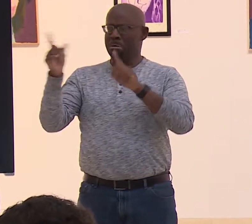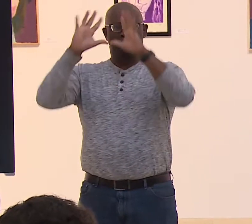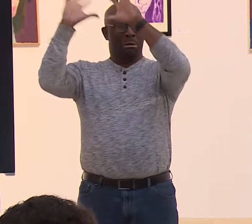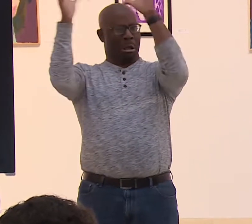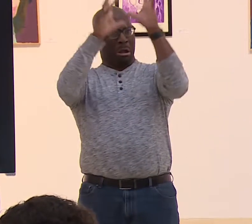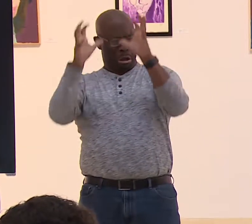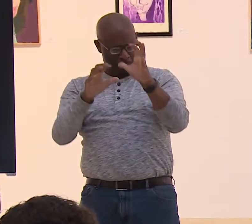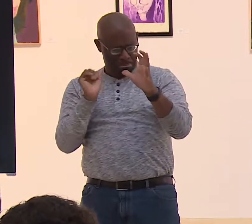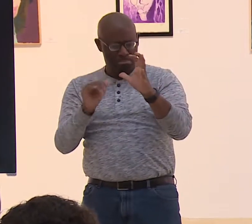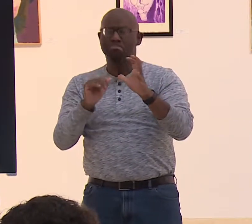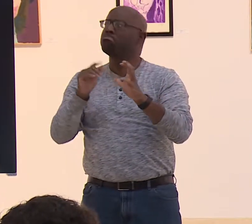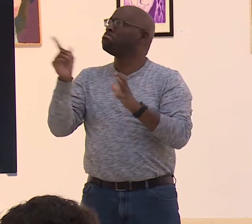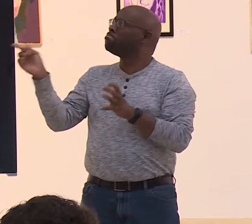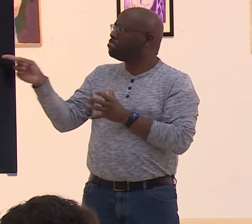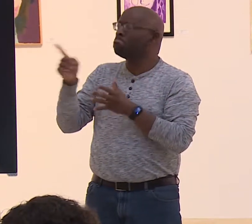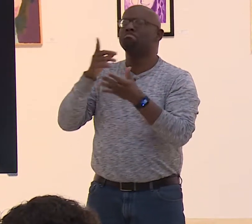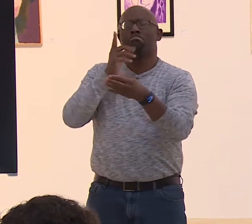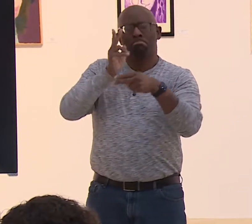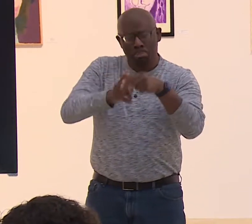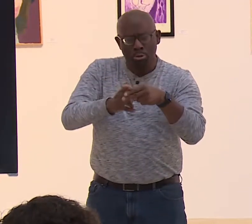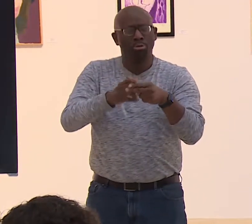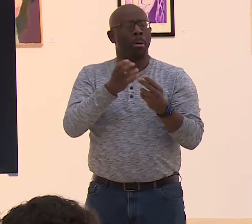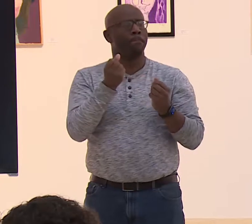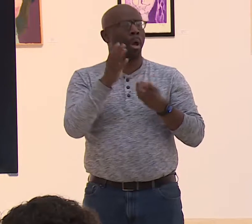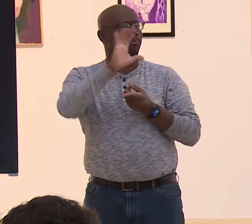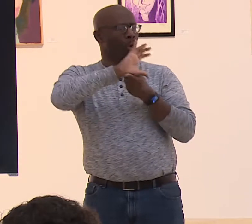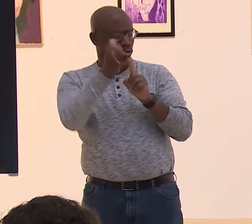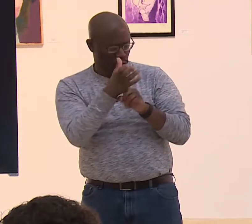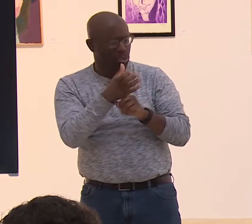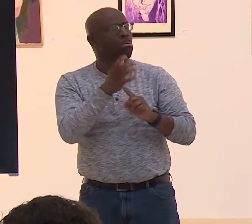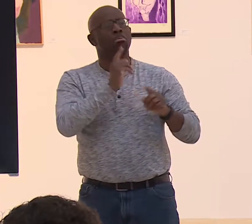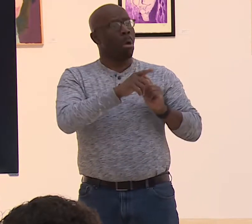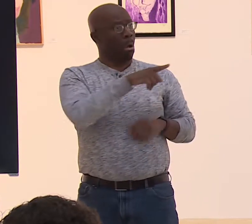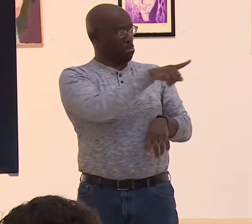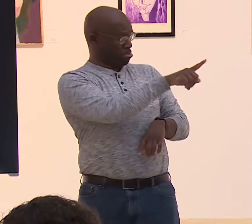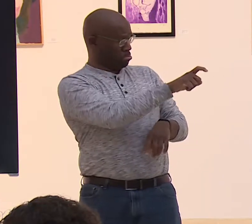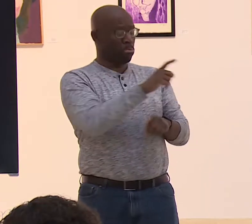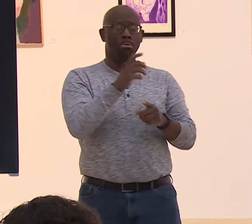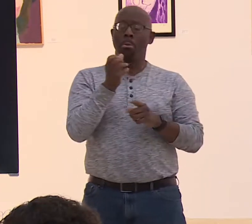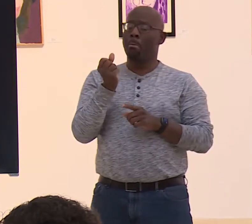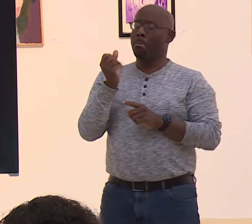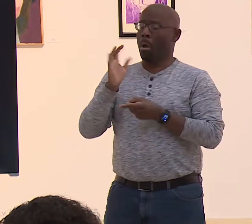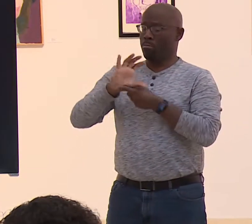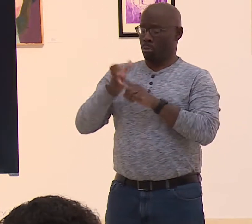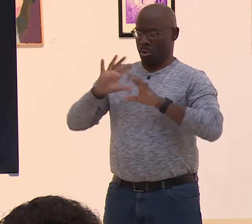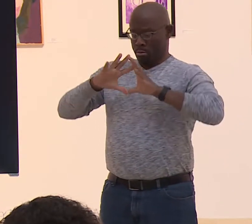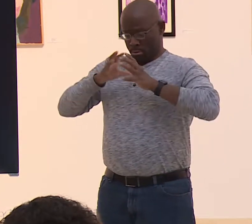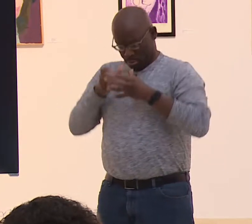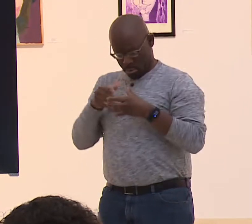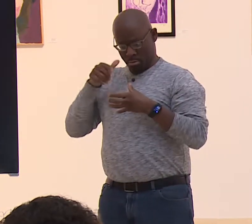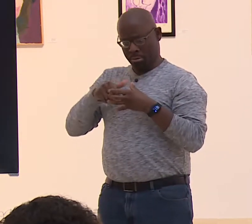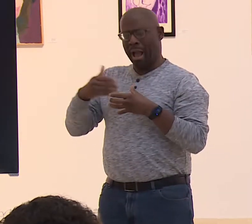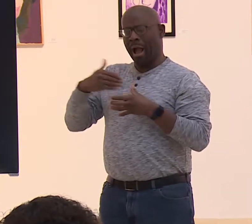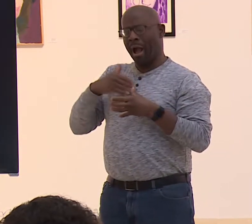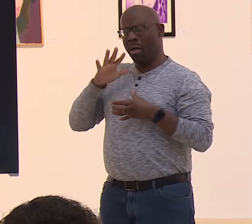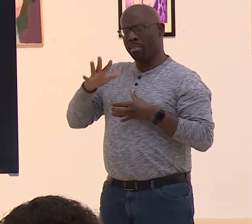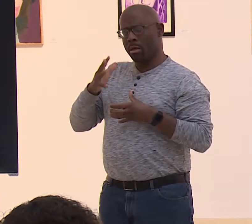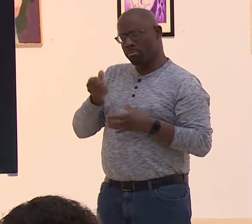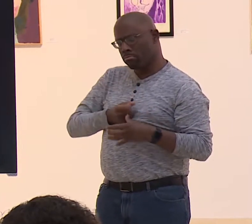So you're saying that De'VIA has categories, and I understand that, and you're also talking about the idea of culture.